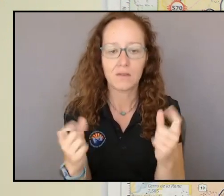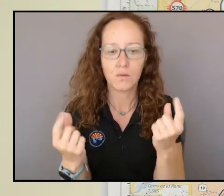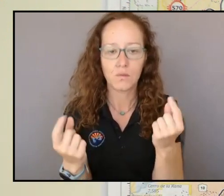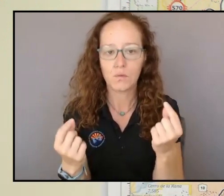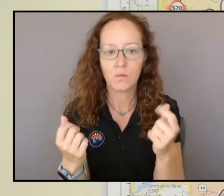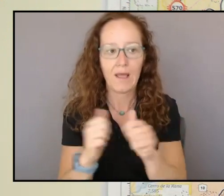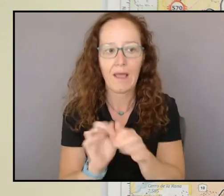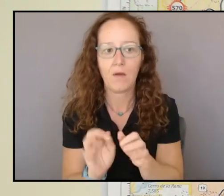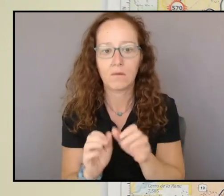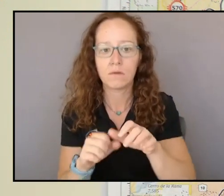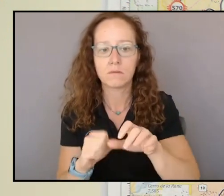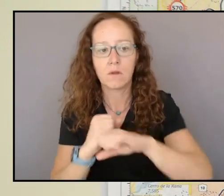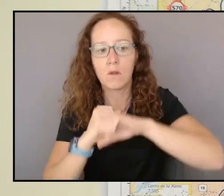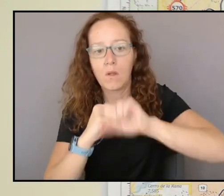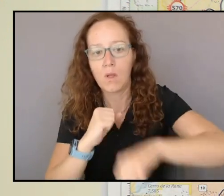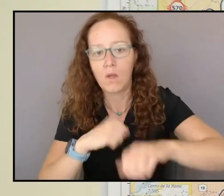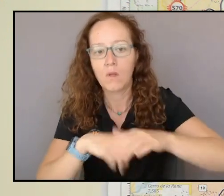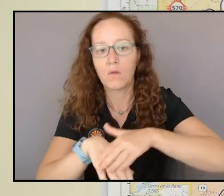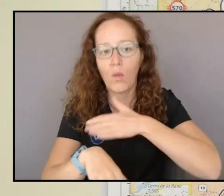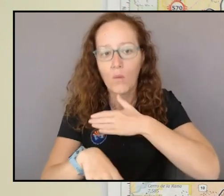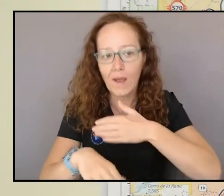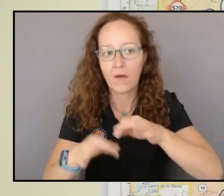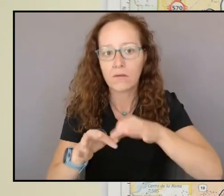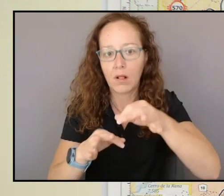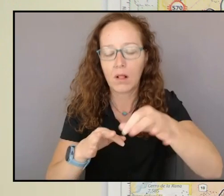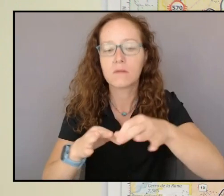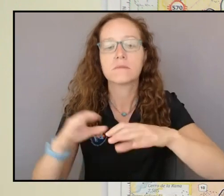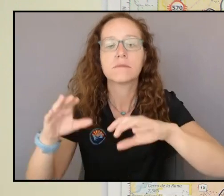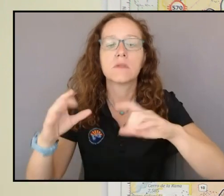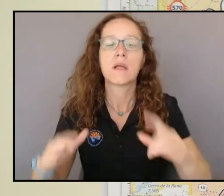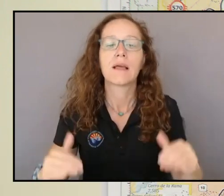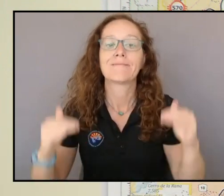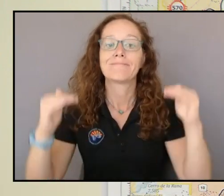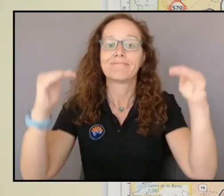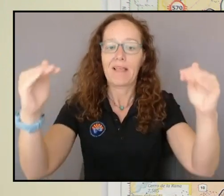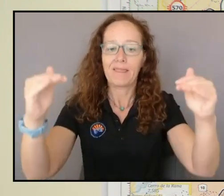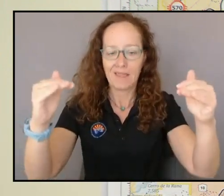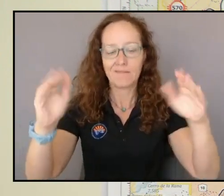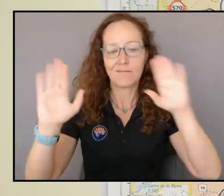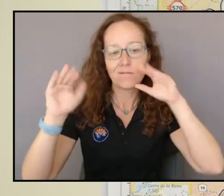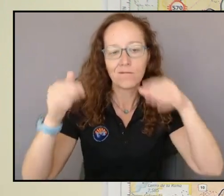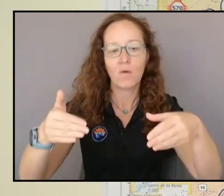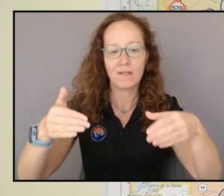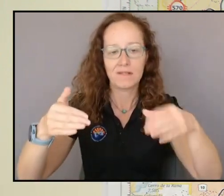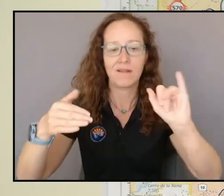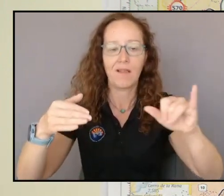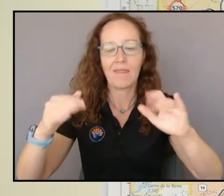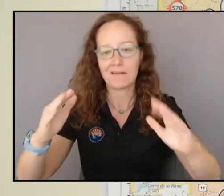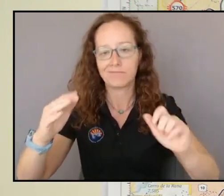about where we'd be most focused on executing on this line going all the way around from 518, up to the